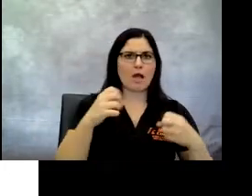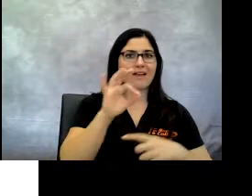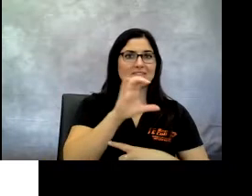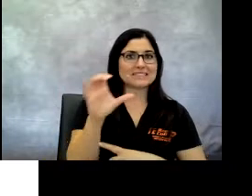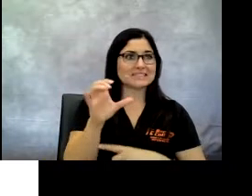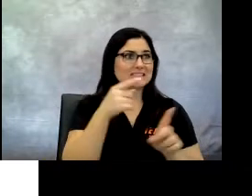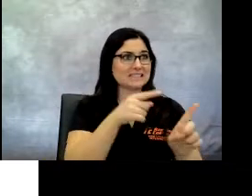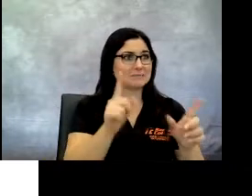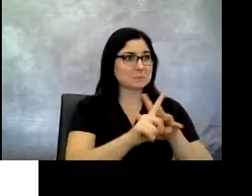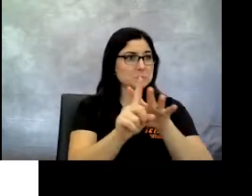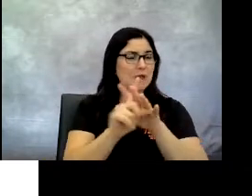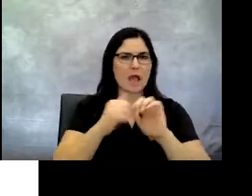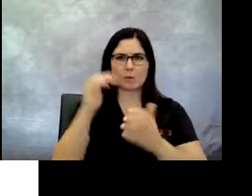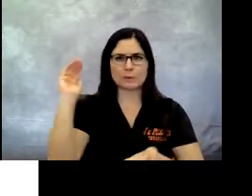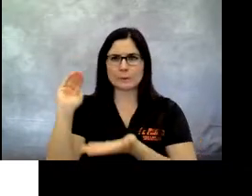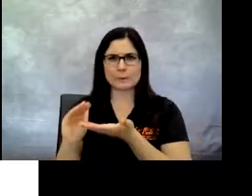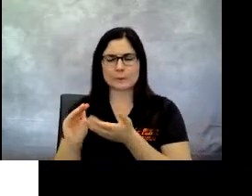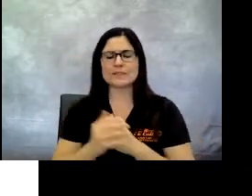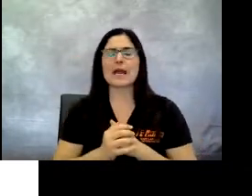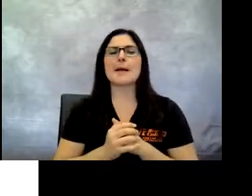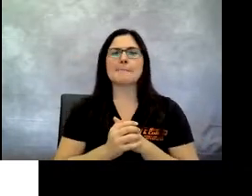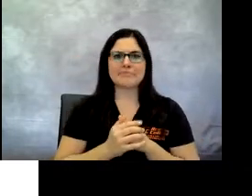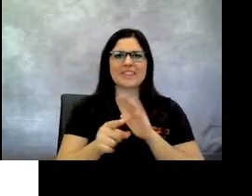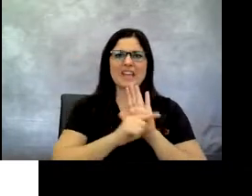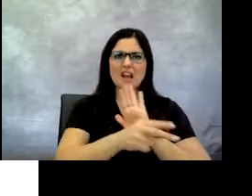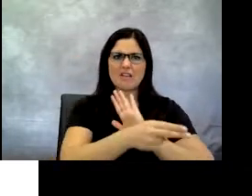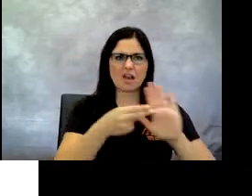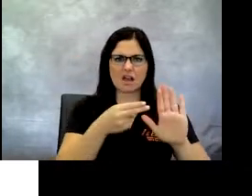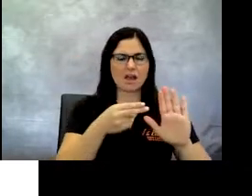Well, we thought, well, what better way then to discuss a mental health